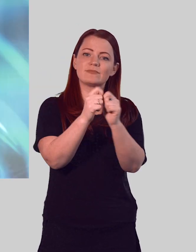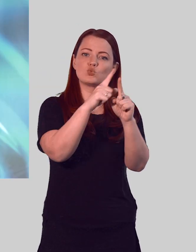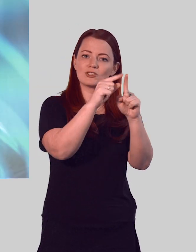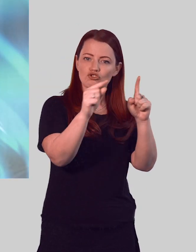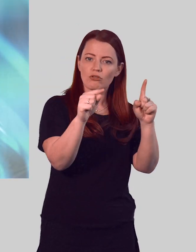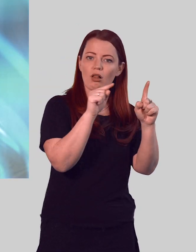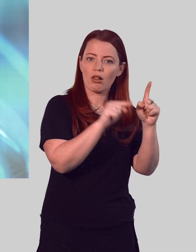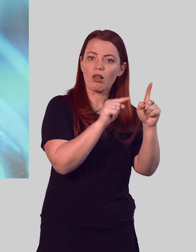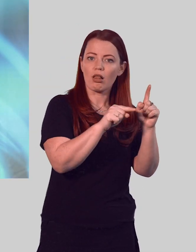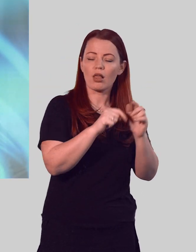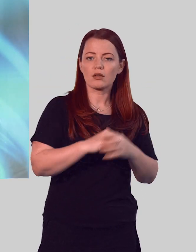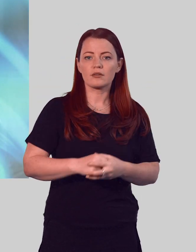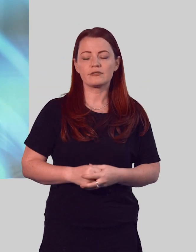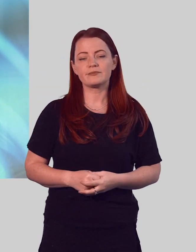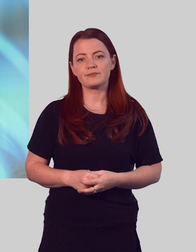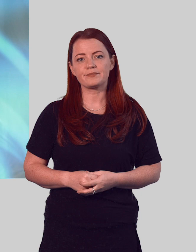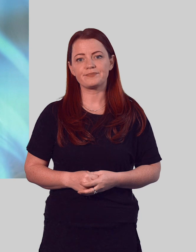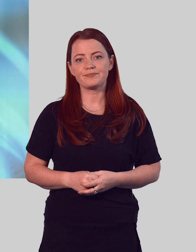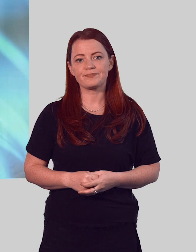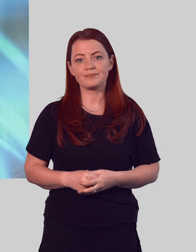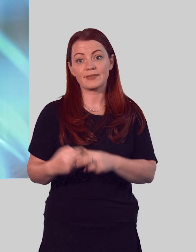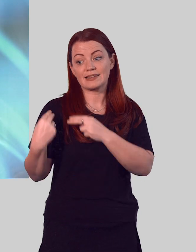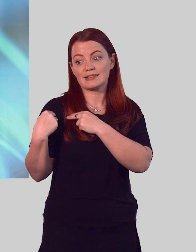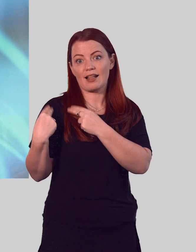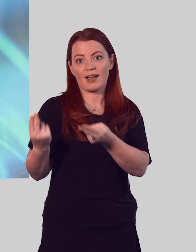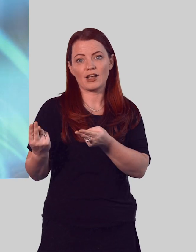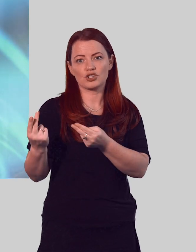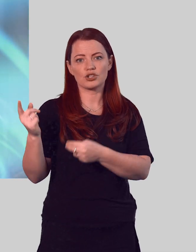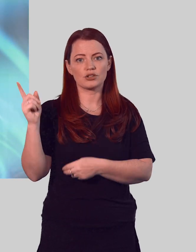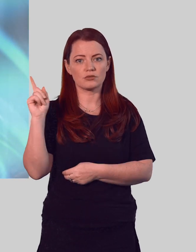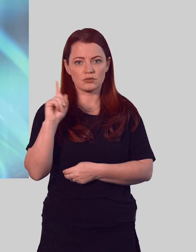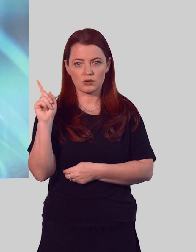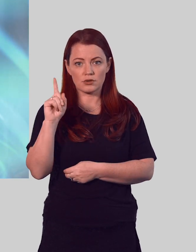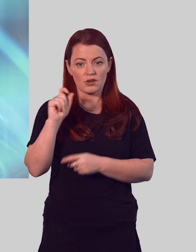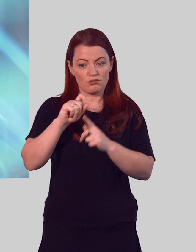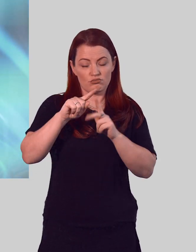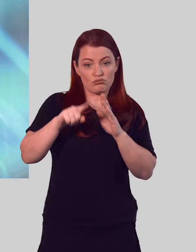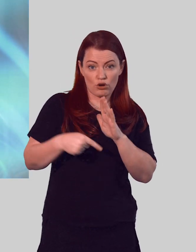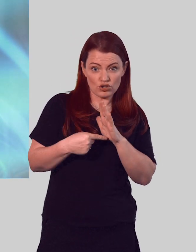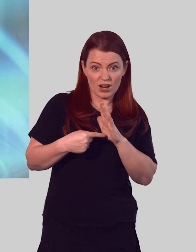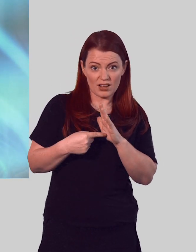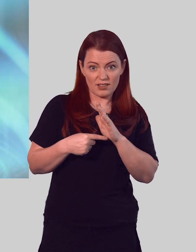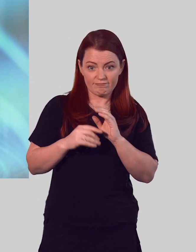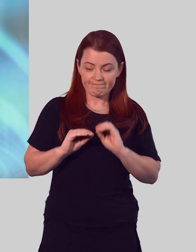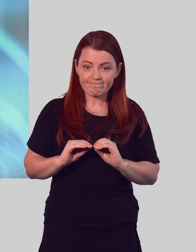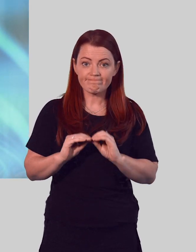The Delegation is a project that was designed for a theatre festival that had to